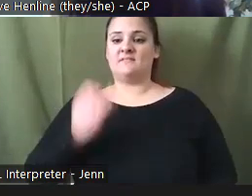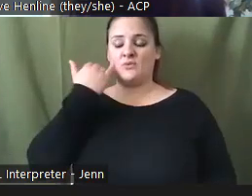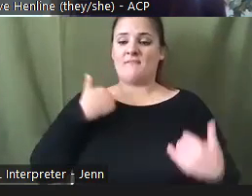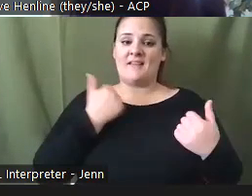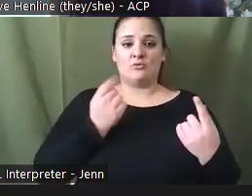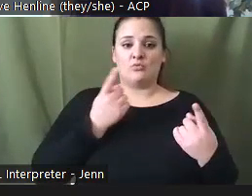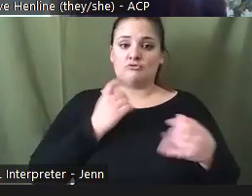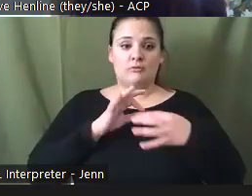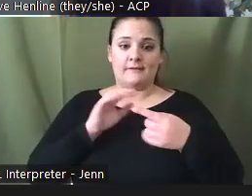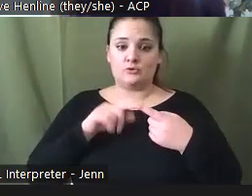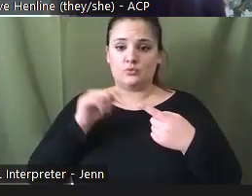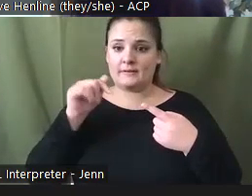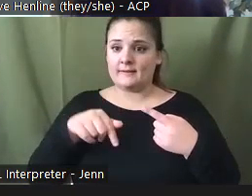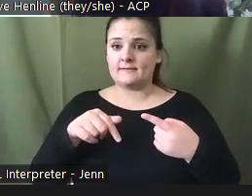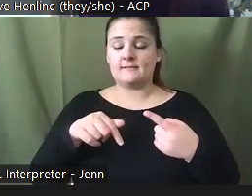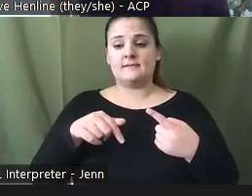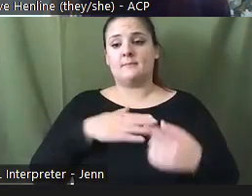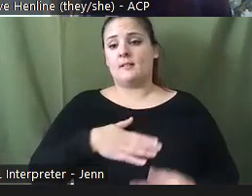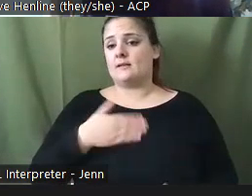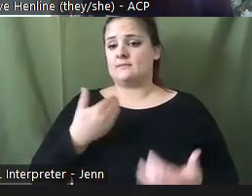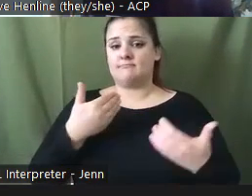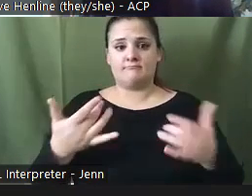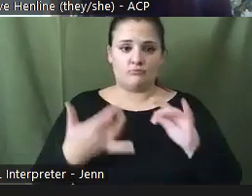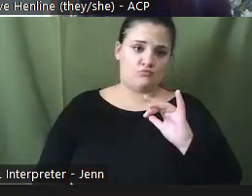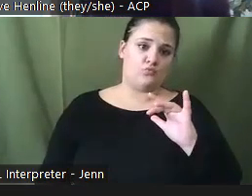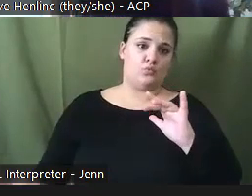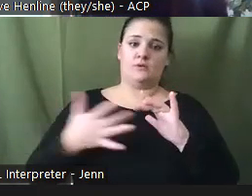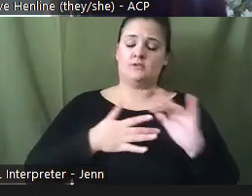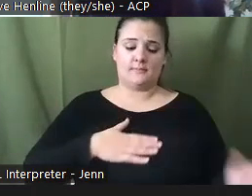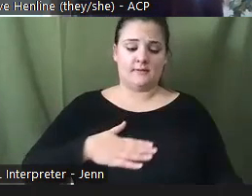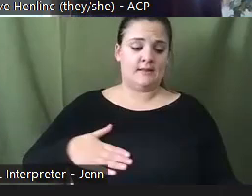and program fit as well please, reach out to us and we're happy to sort through that with you.